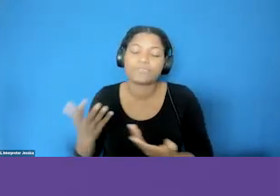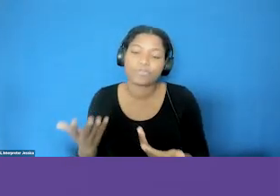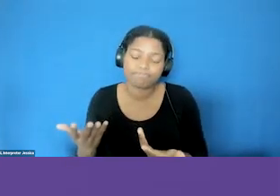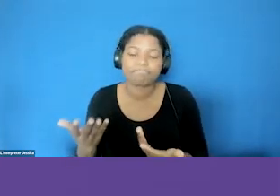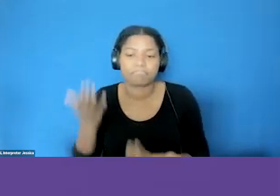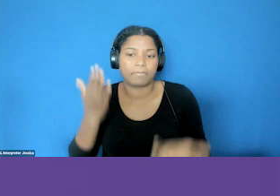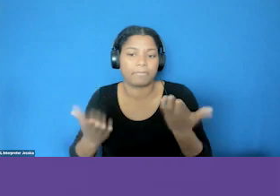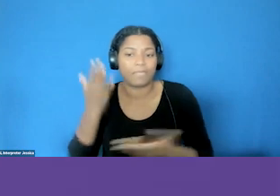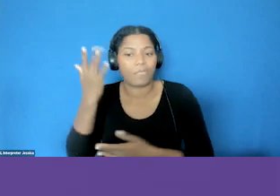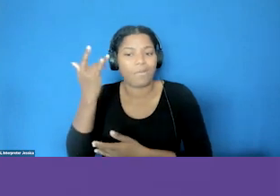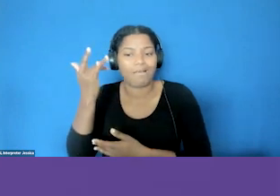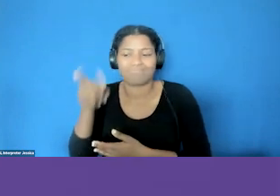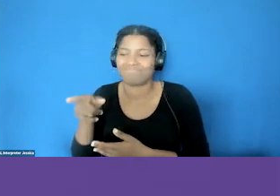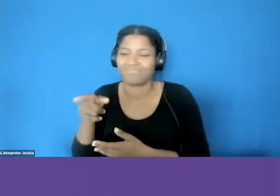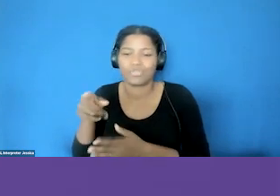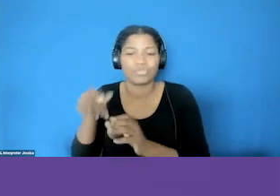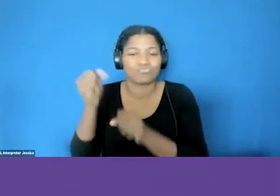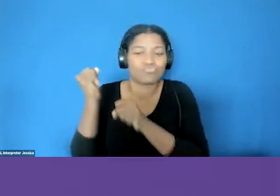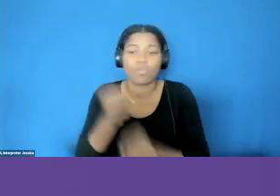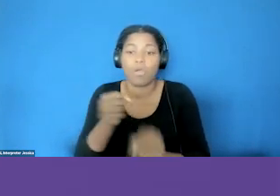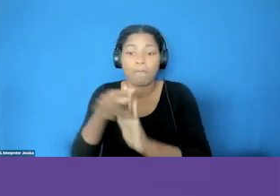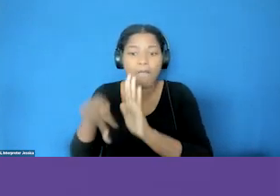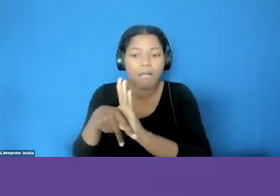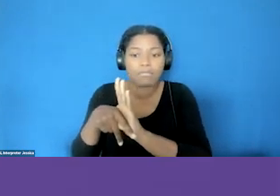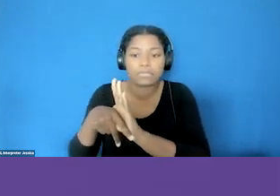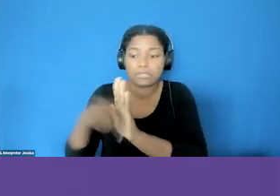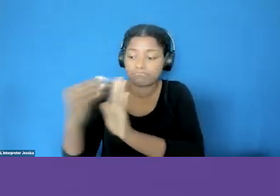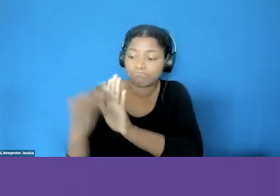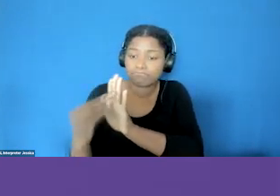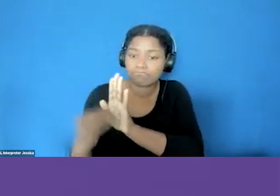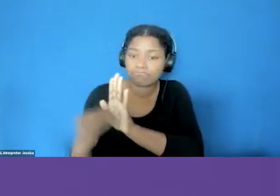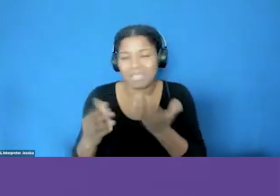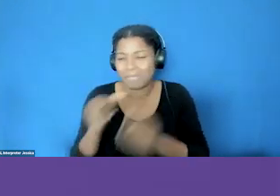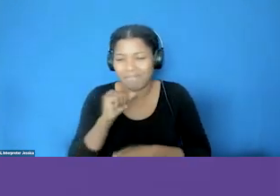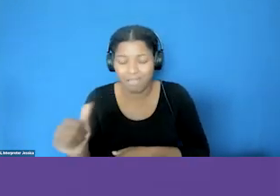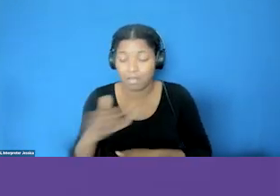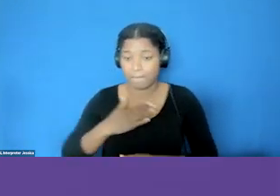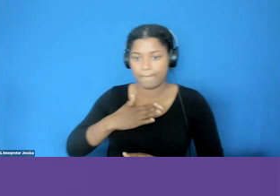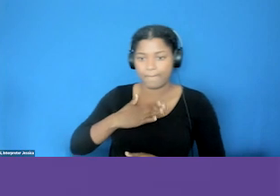And part of it may be because you don't have strong enough policies and procedures. This is from inexperience.